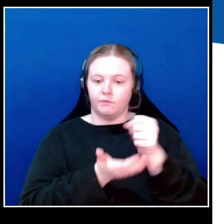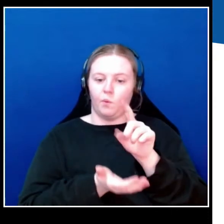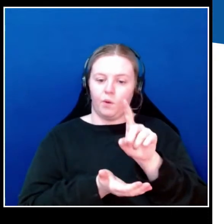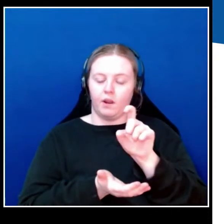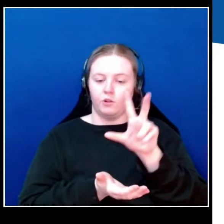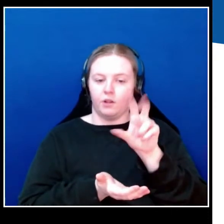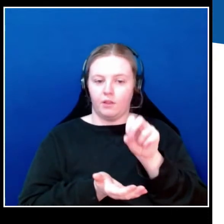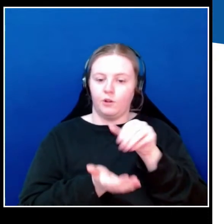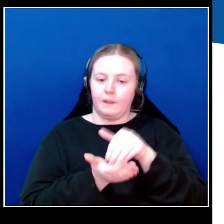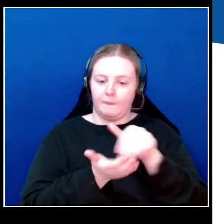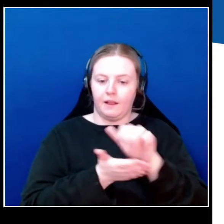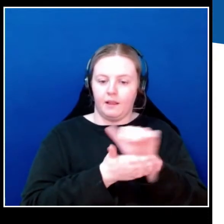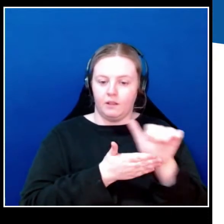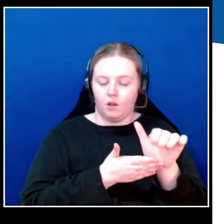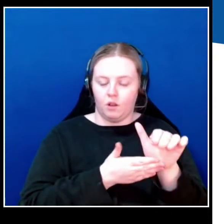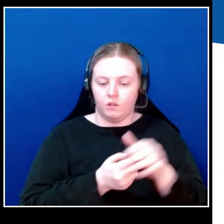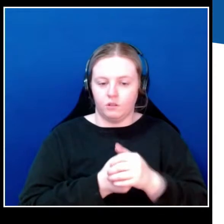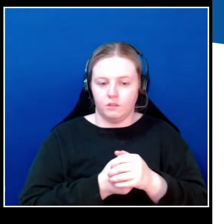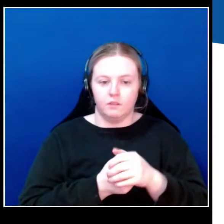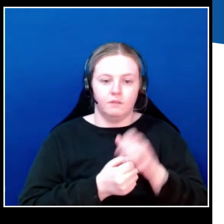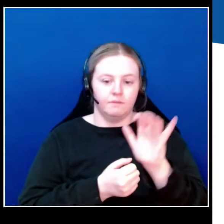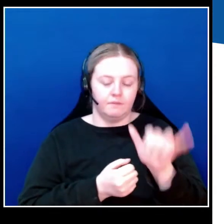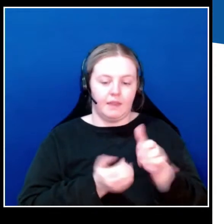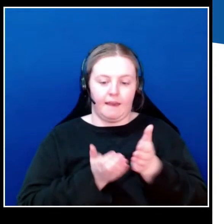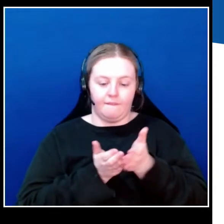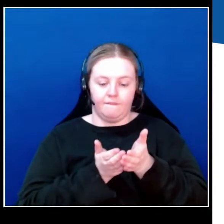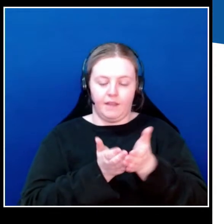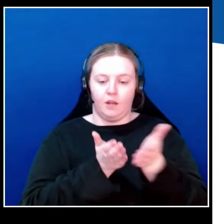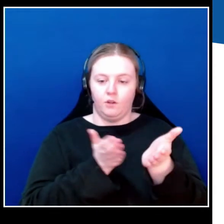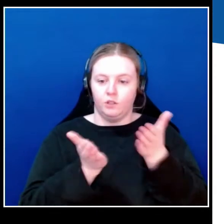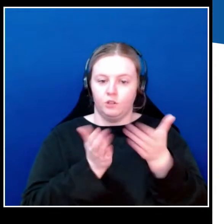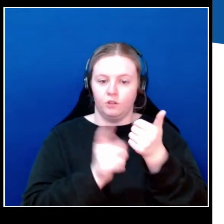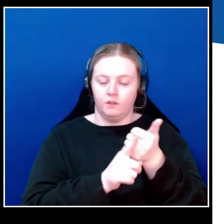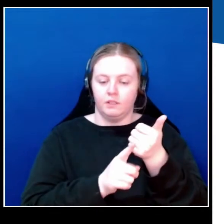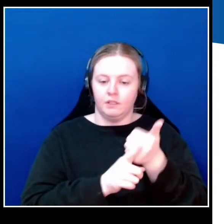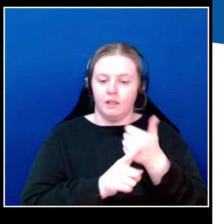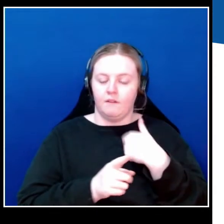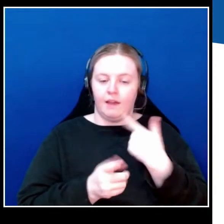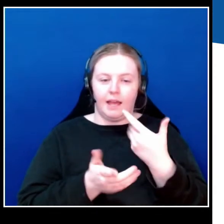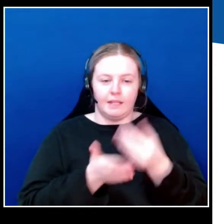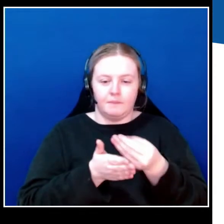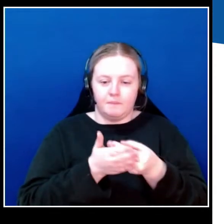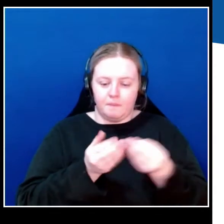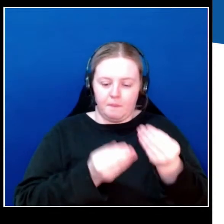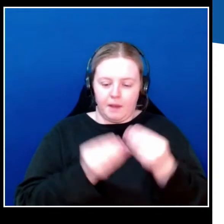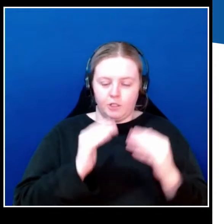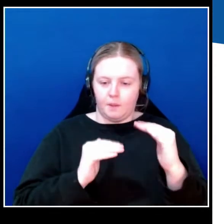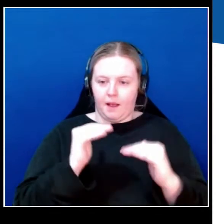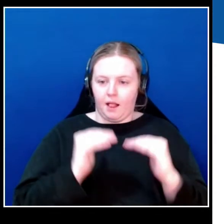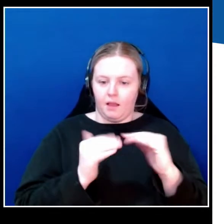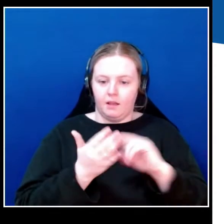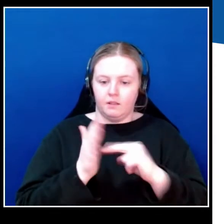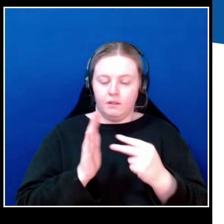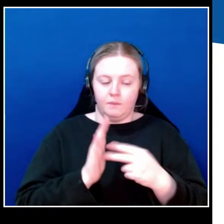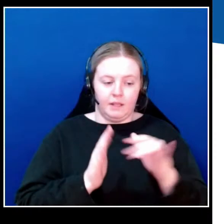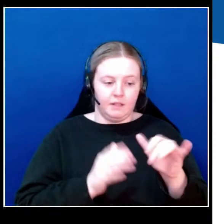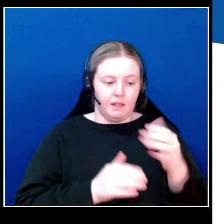The Marine Atlantic ferry service operates on a balanced budget approach which means the organization does not make a profit.